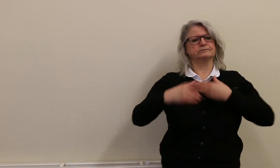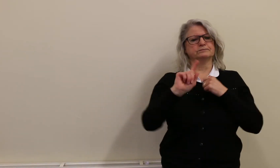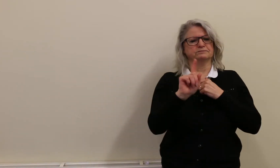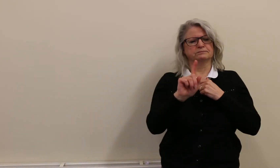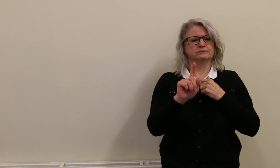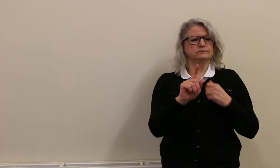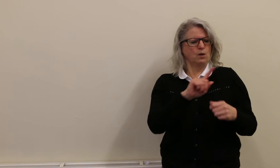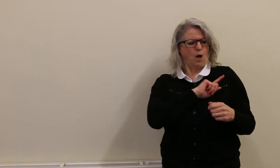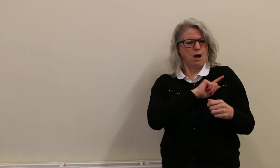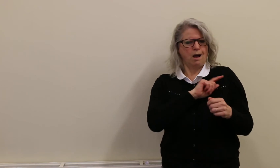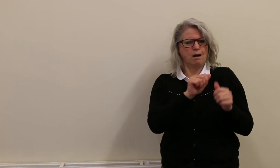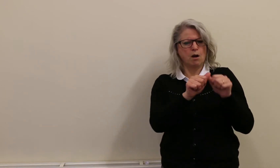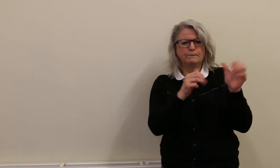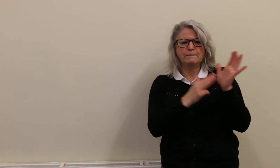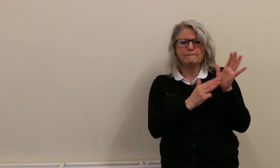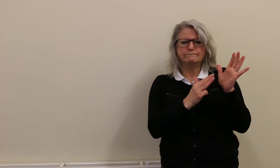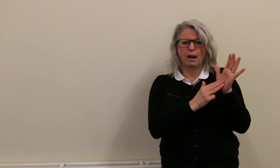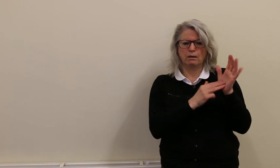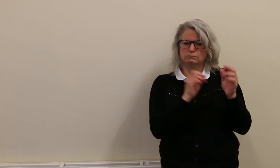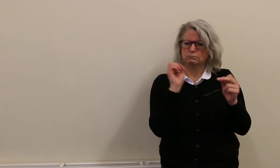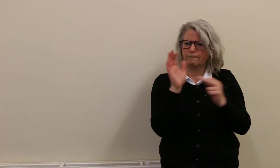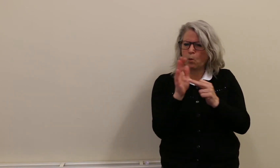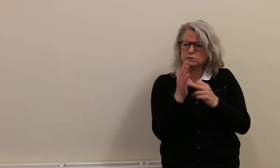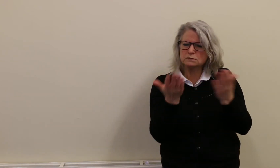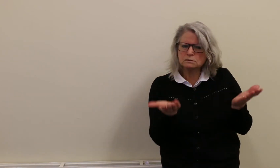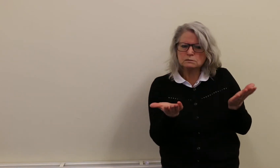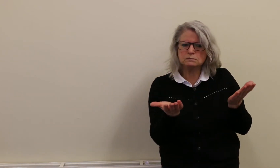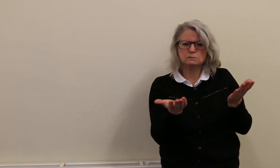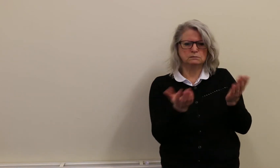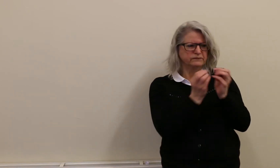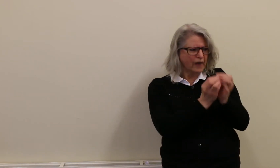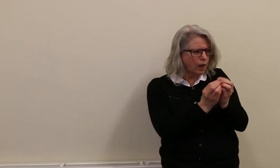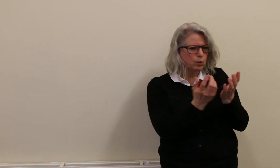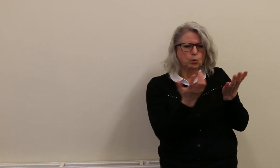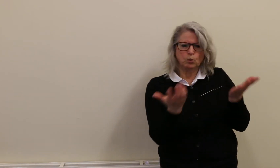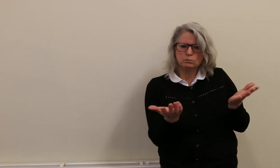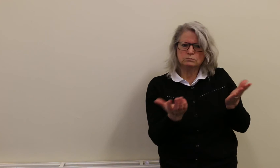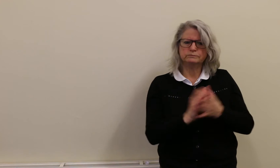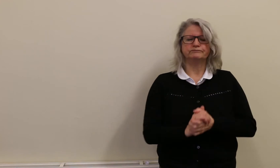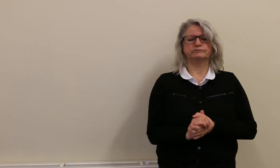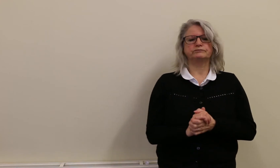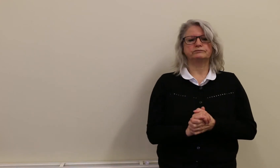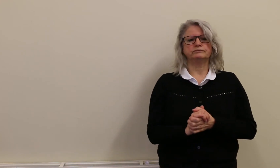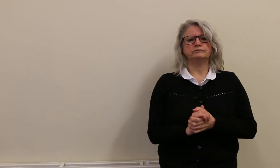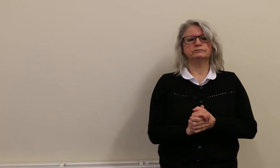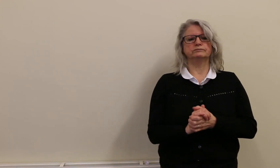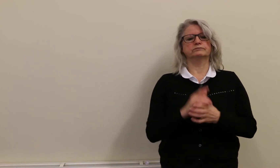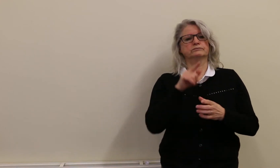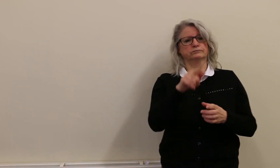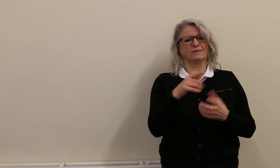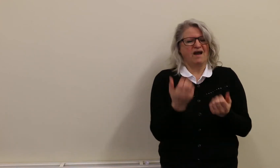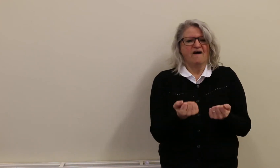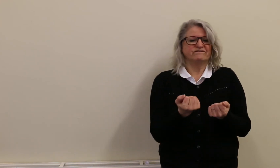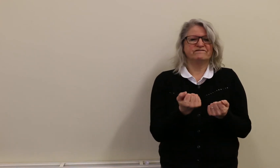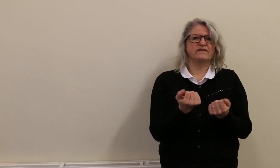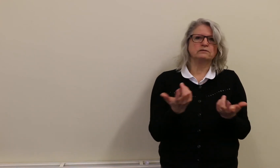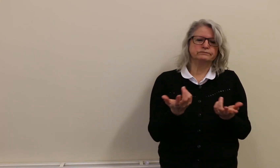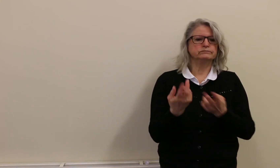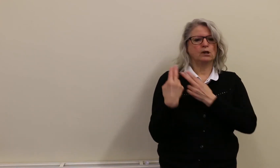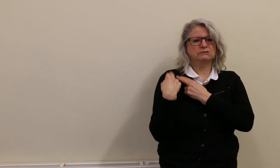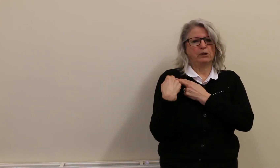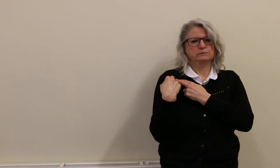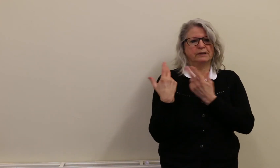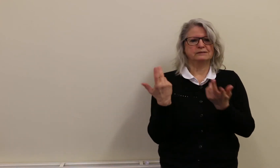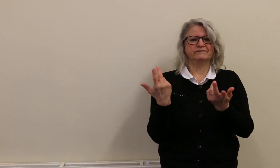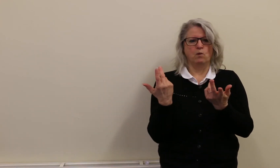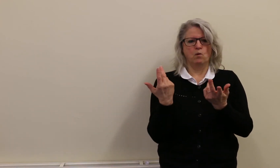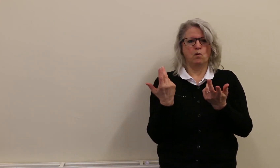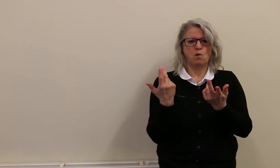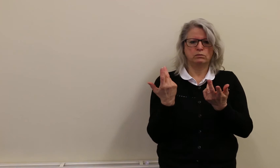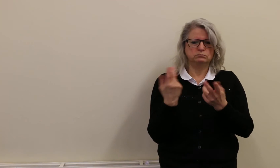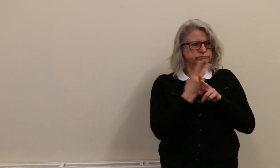This section focuses on why company members are important and what value they have to the charity.